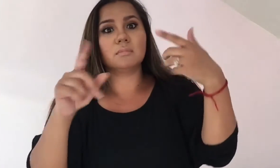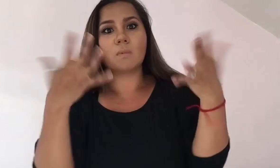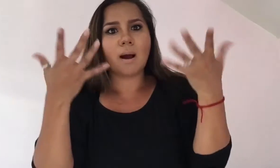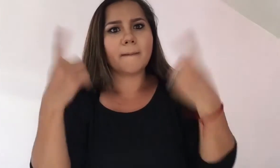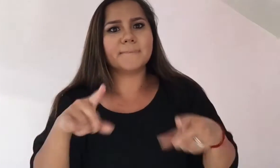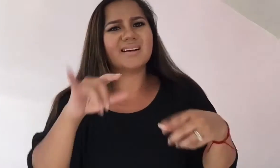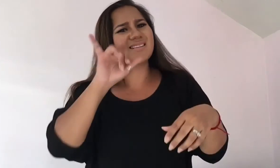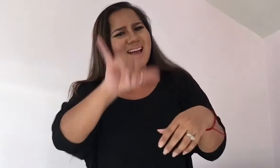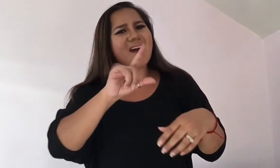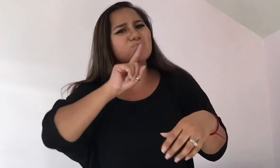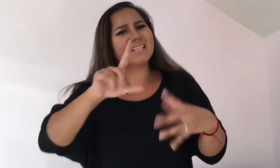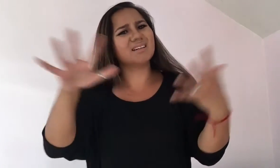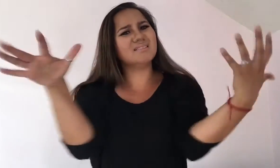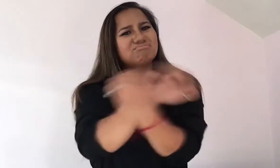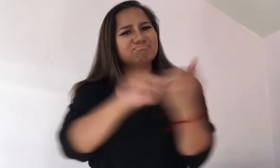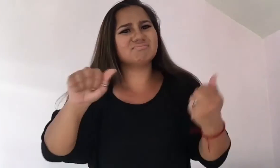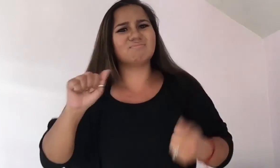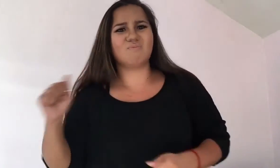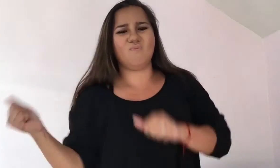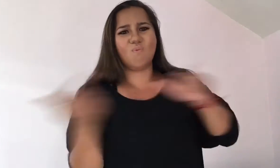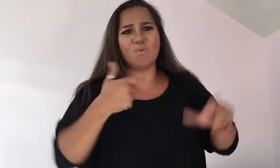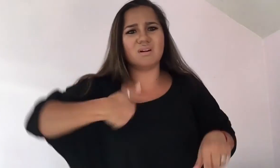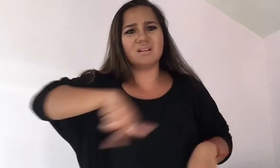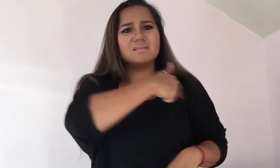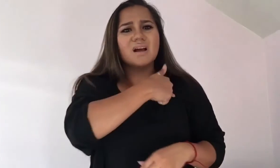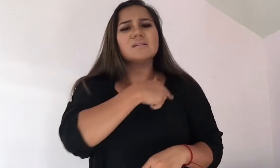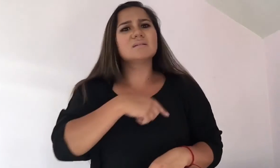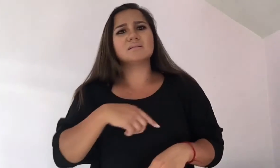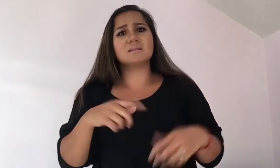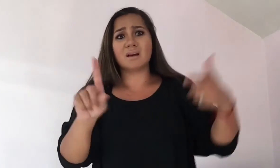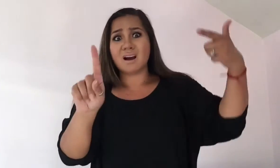that is an assault on all of us,